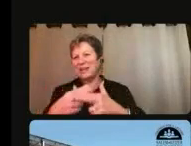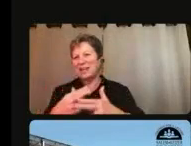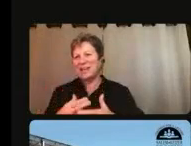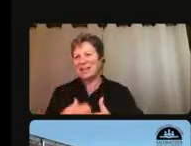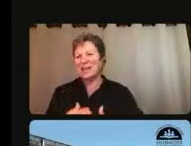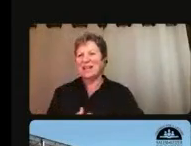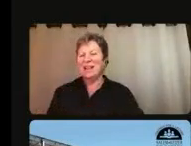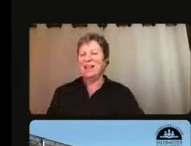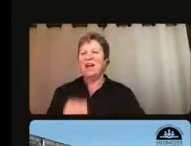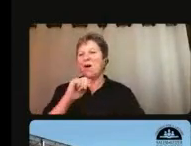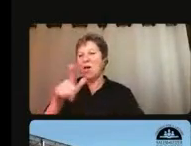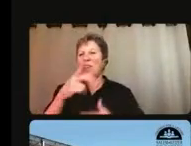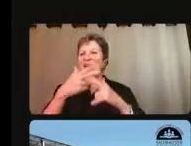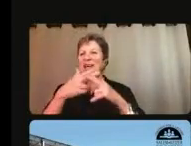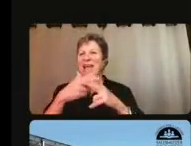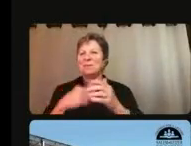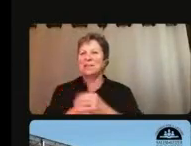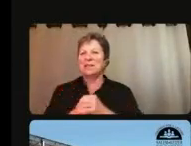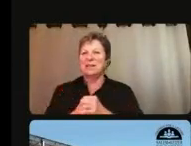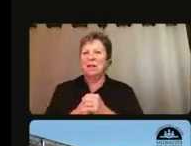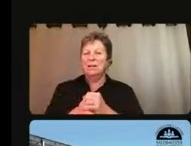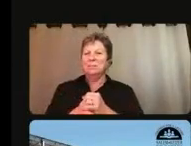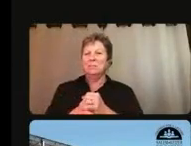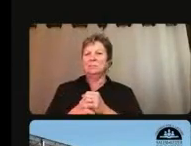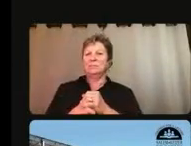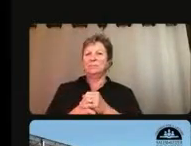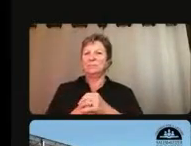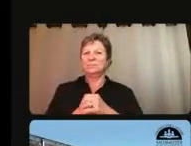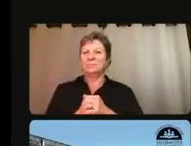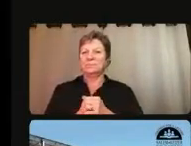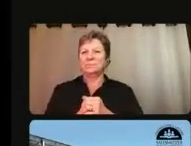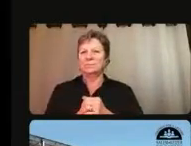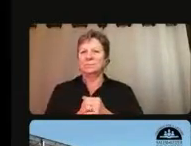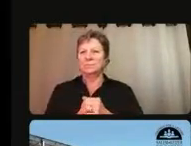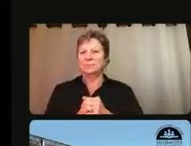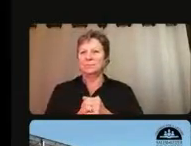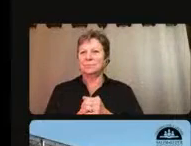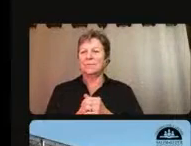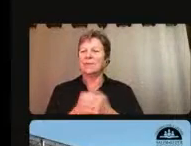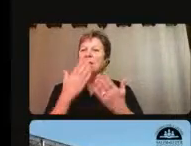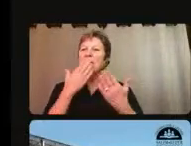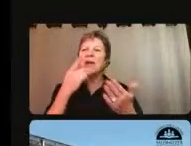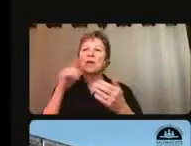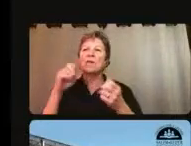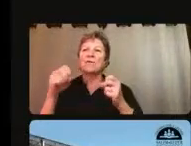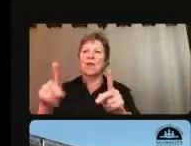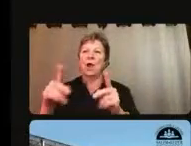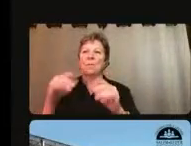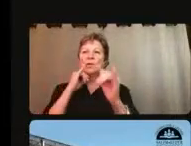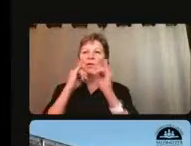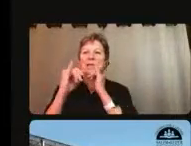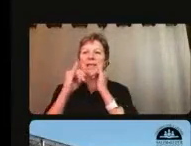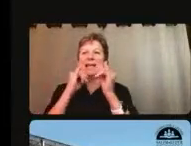CARSON CUTTING HIM DIRECTORS CUTTING OUT. BRUCE MY WORK IS OSWALDO.